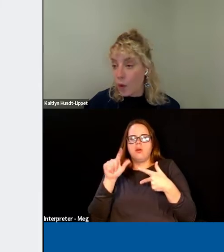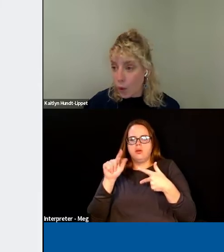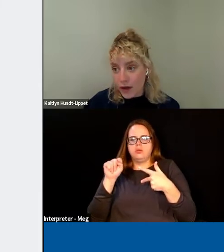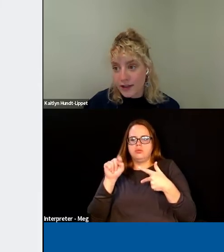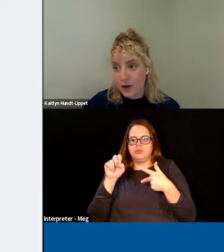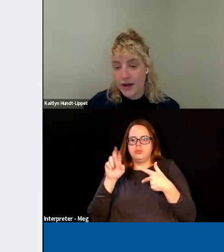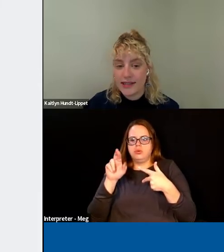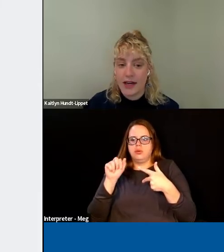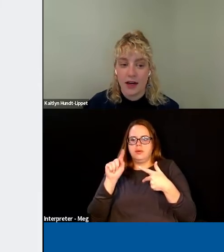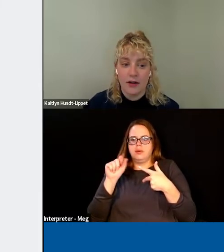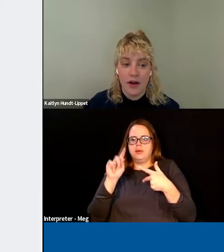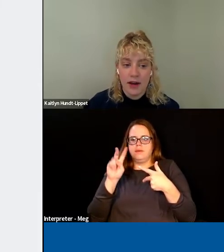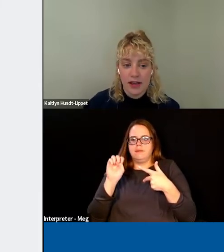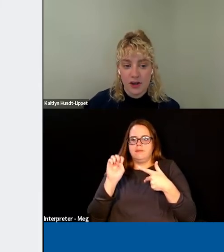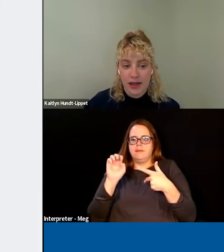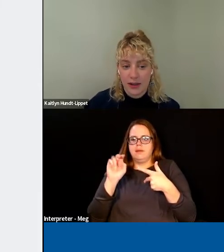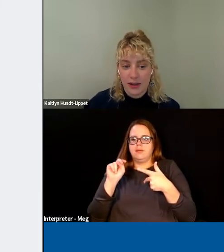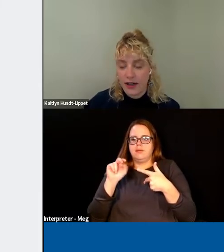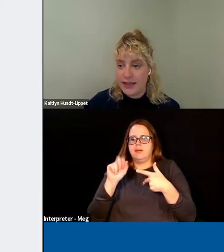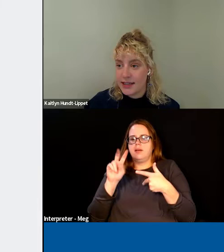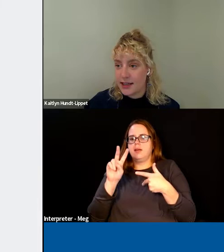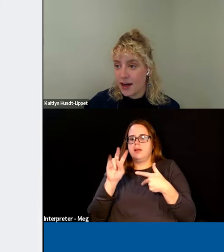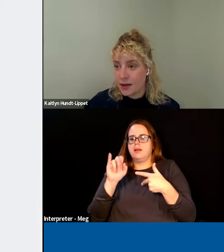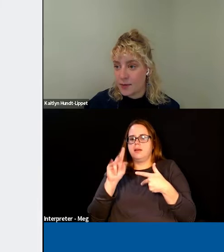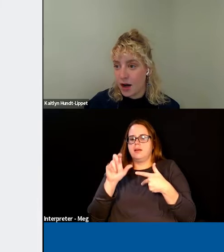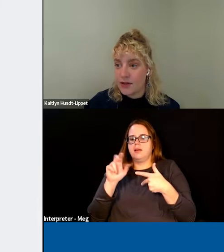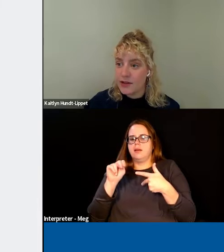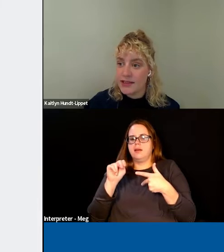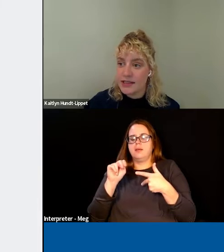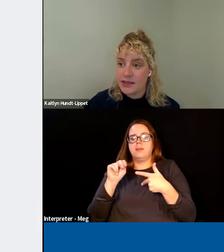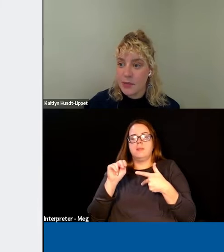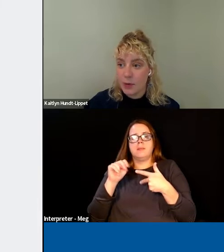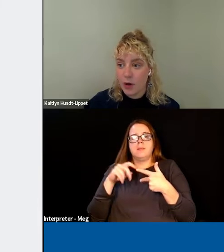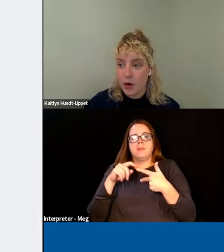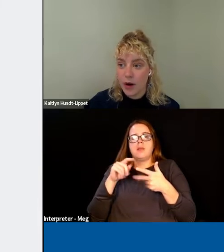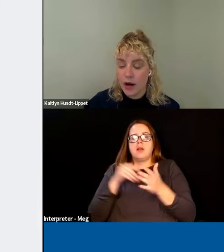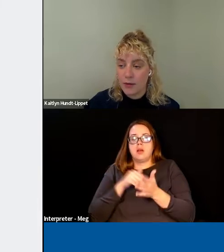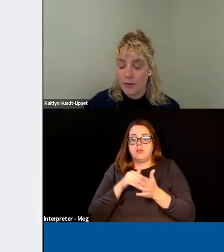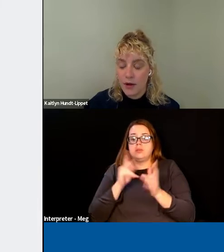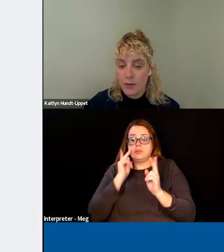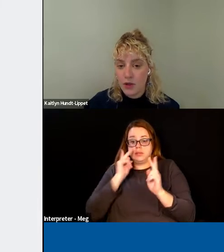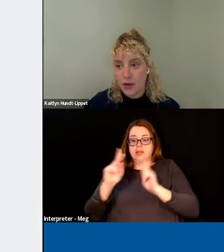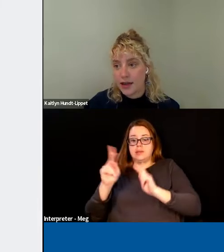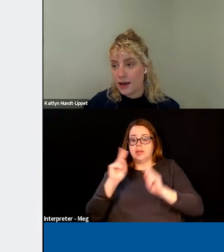or different ways of interacting with their AT. Often you can see people go between